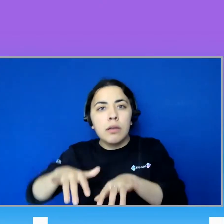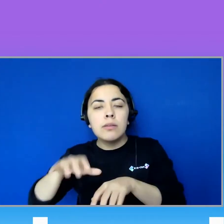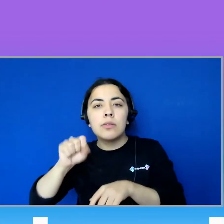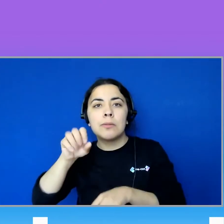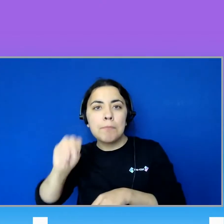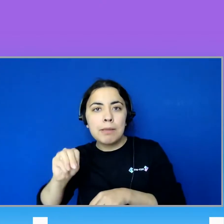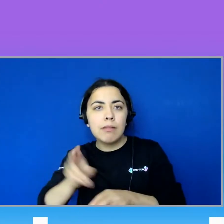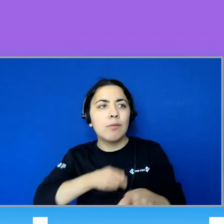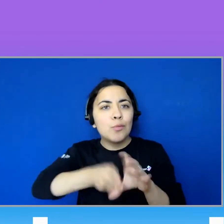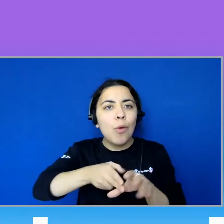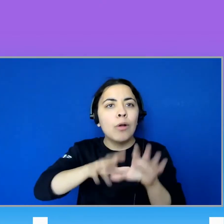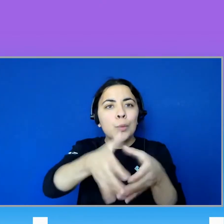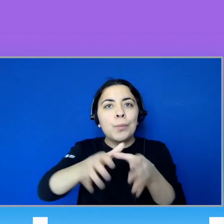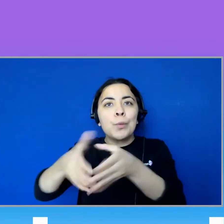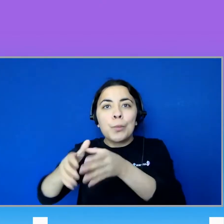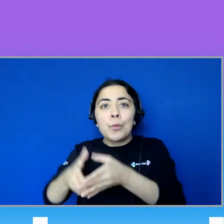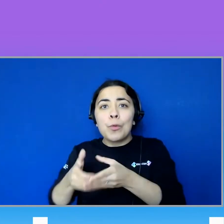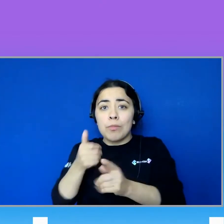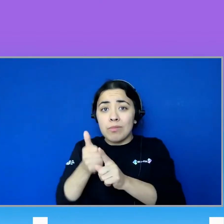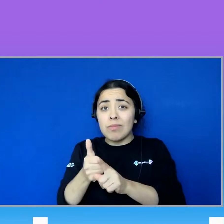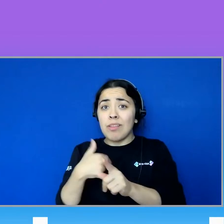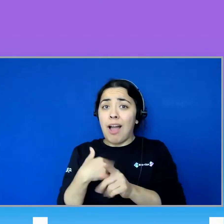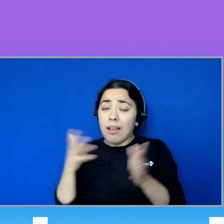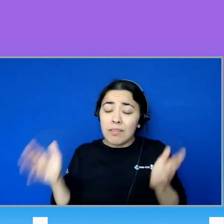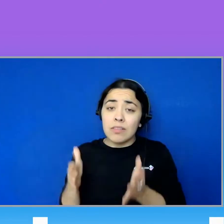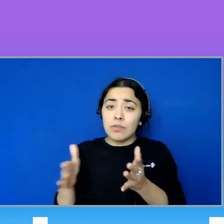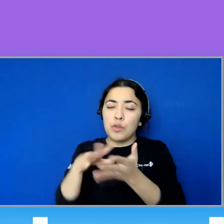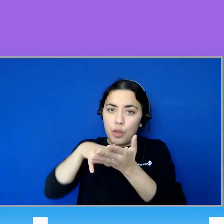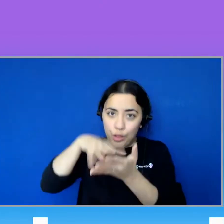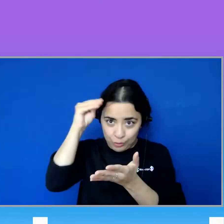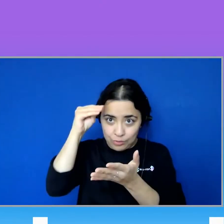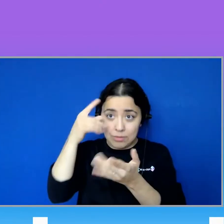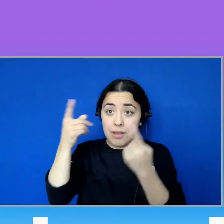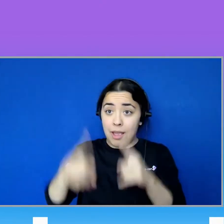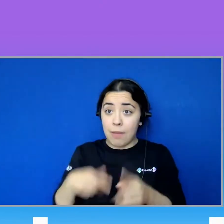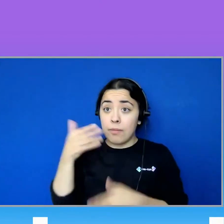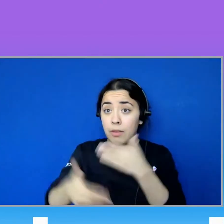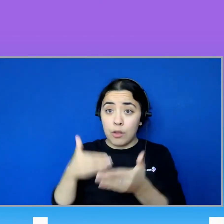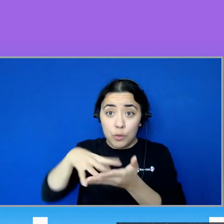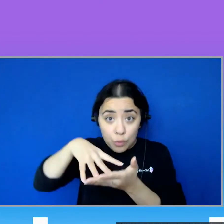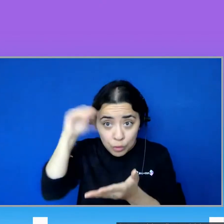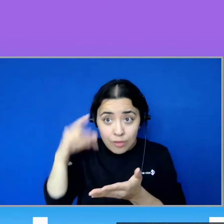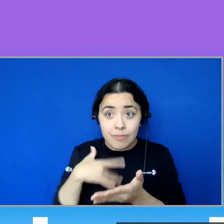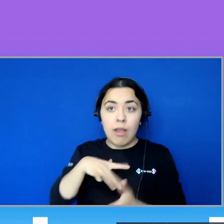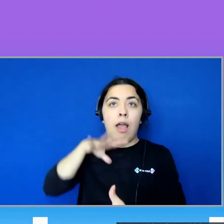social media, start joining up groups, start learning, and once